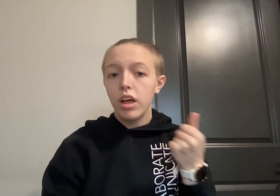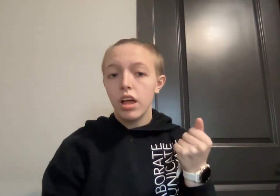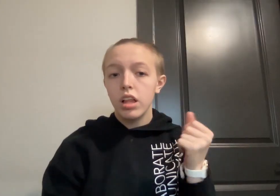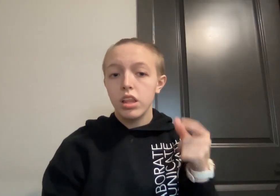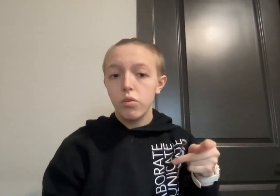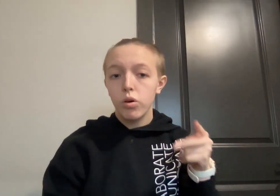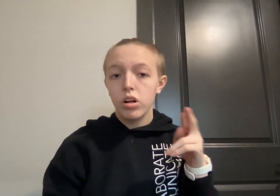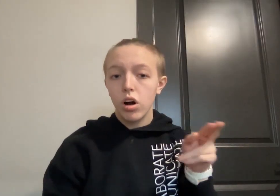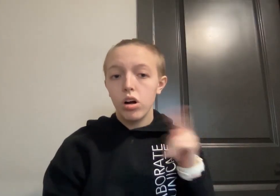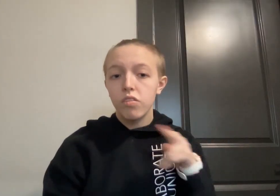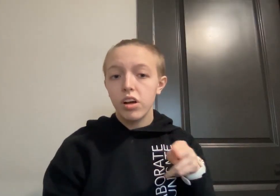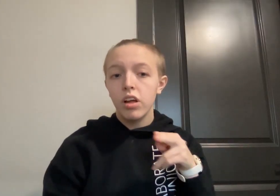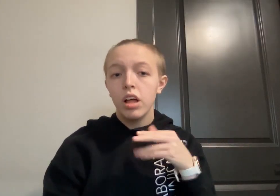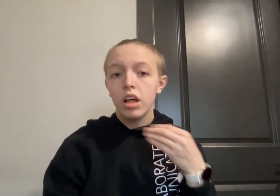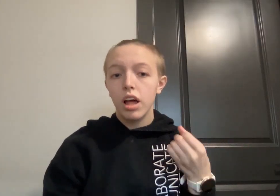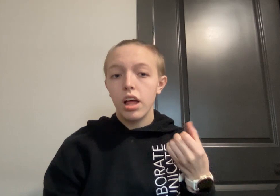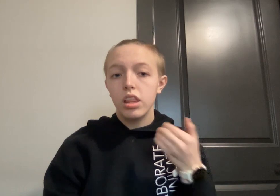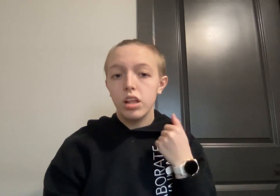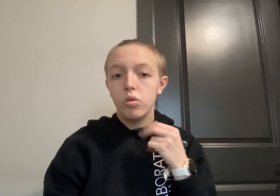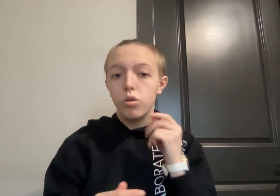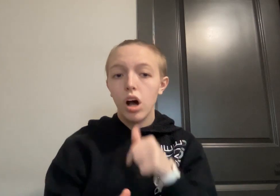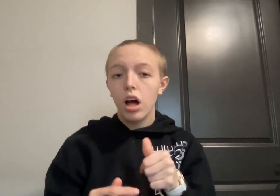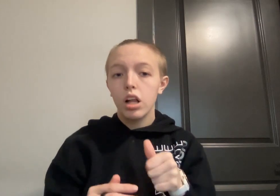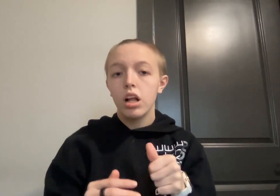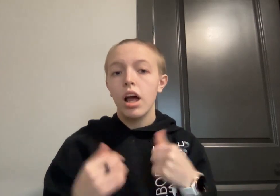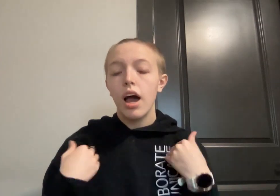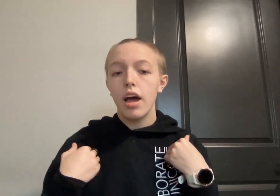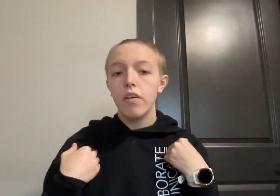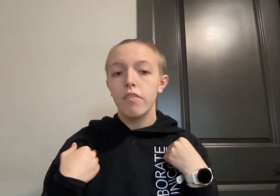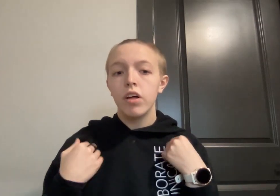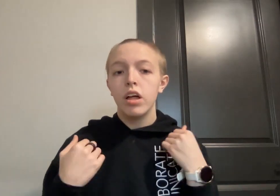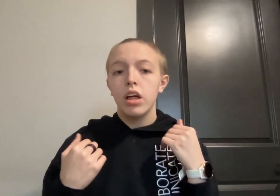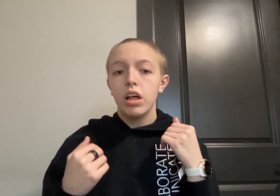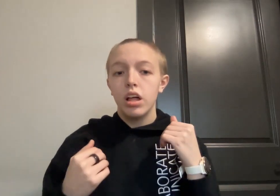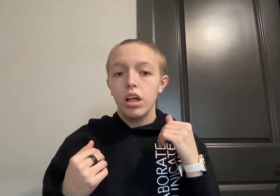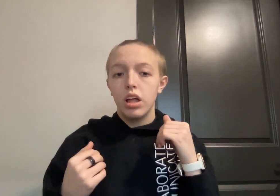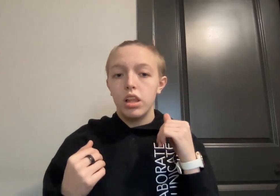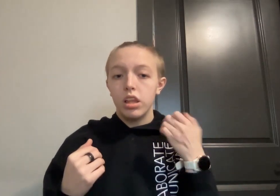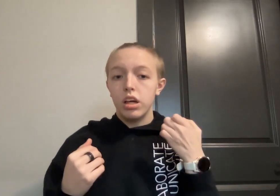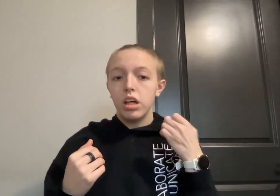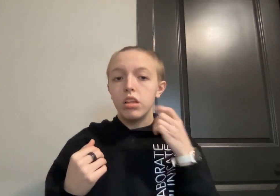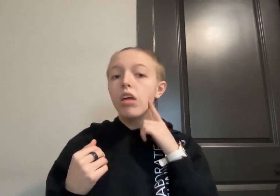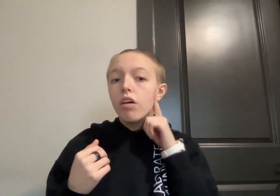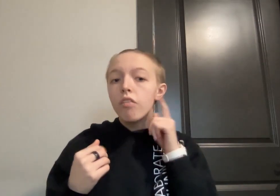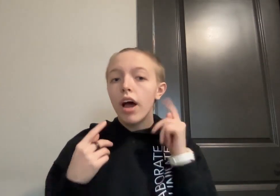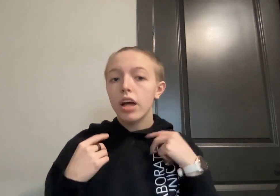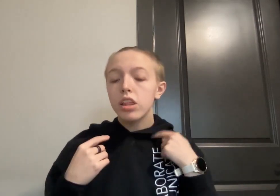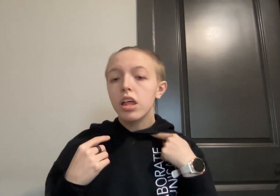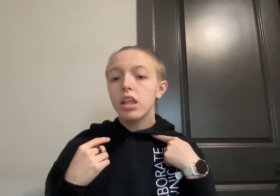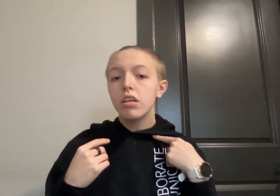and or hard of hearing and they do not have the deaf accent.